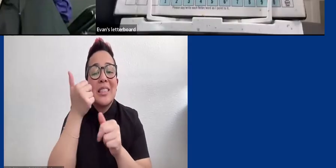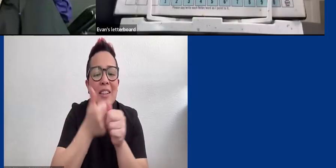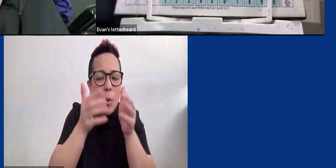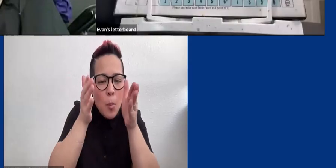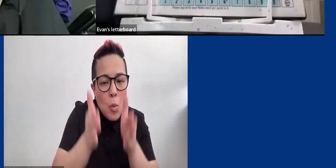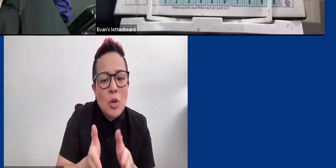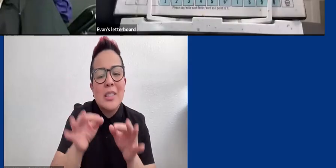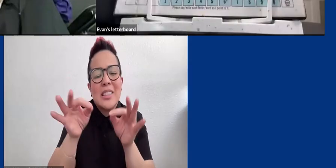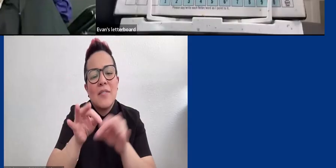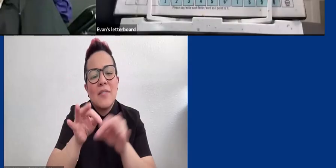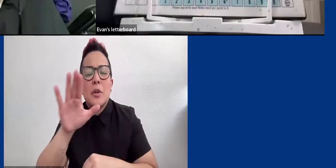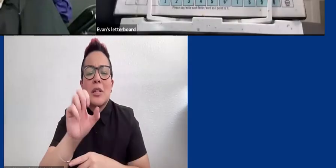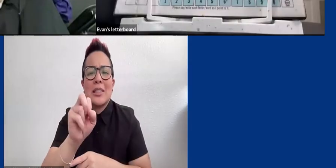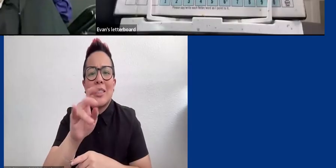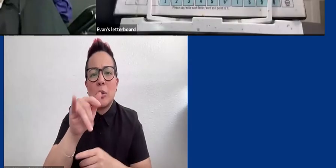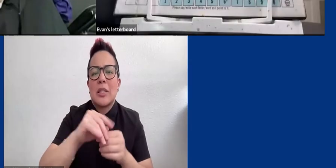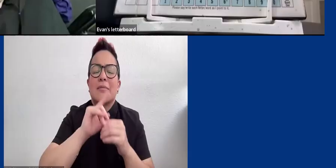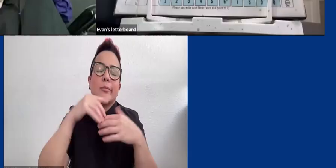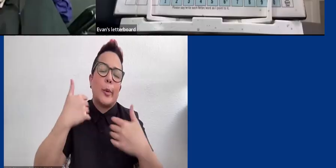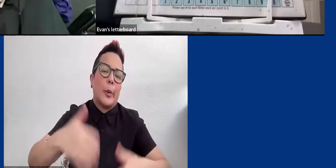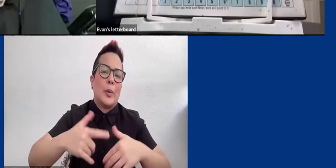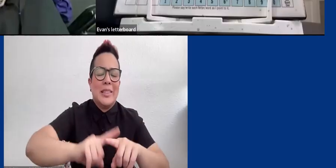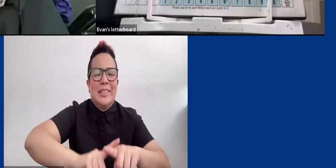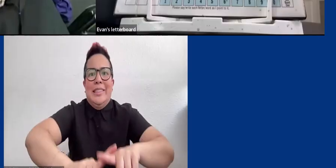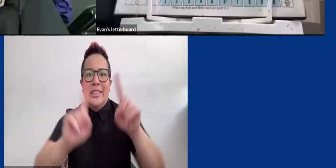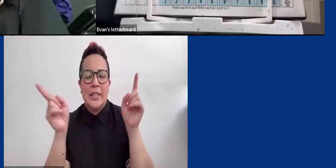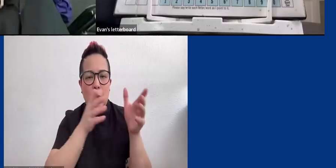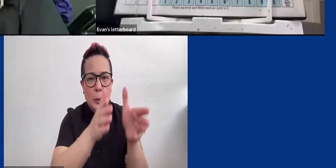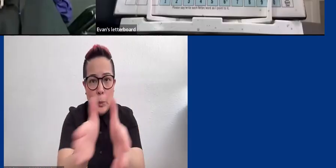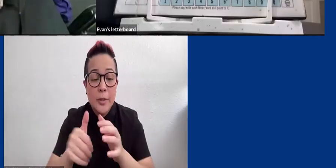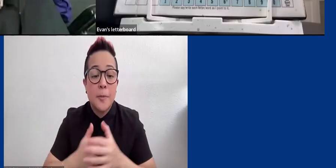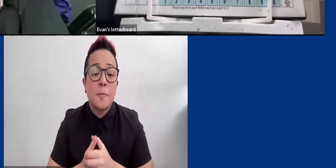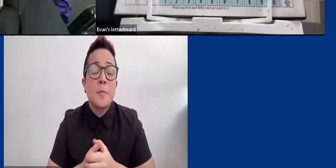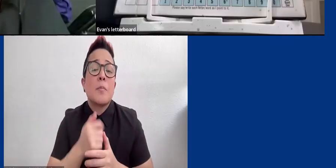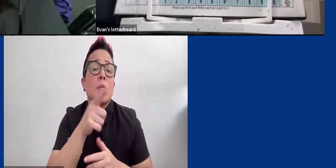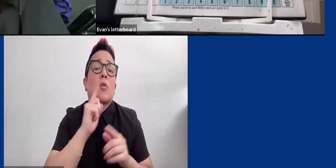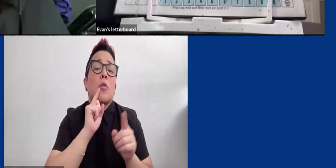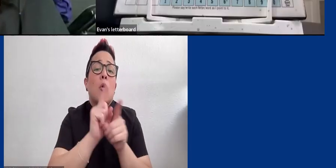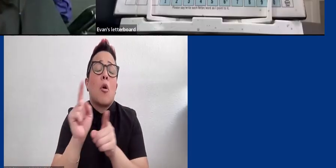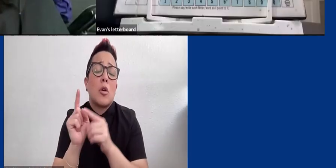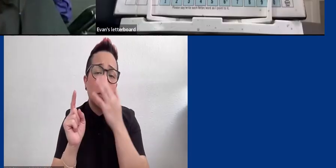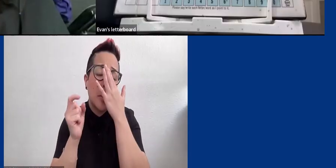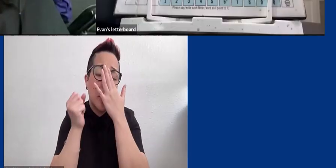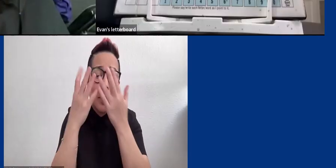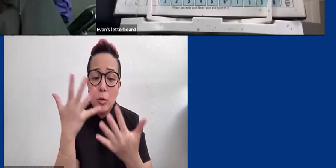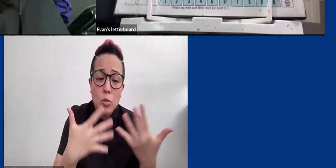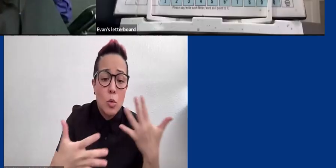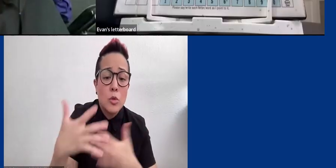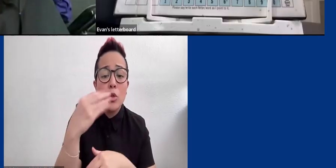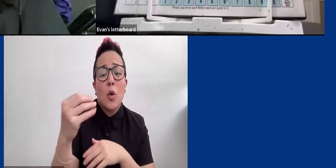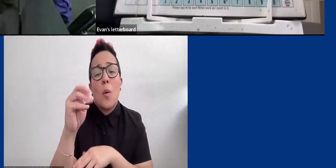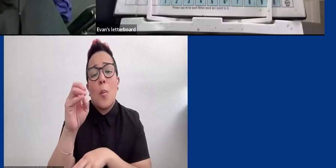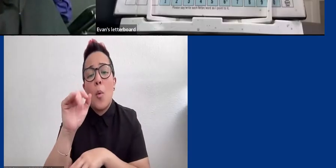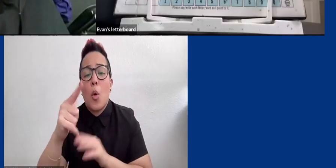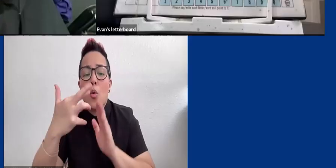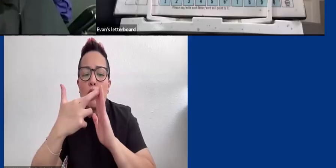drastically different ways there are also many social and moral rules polluting the definition of